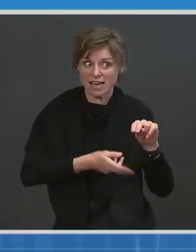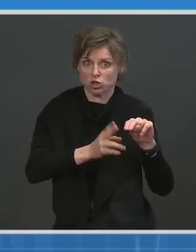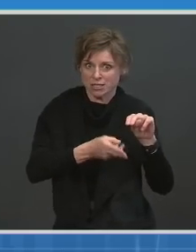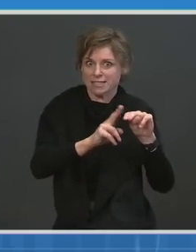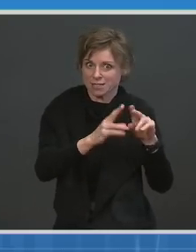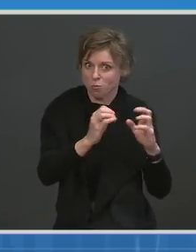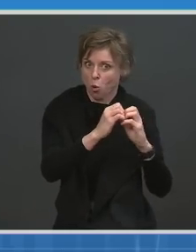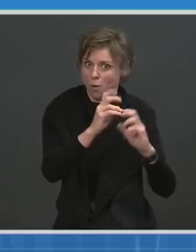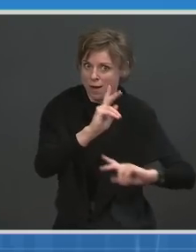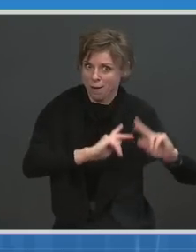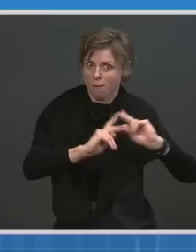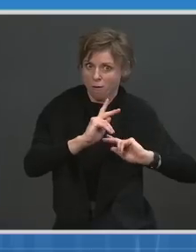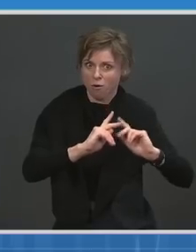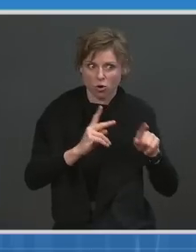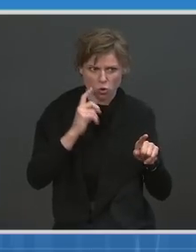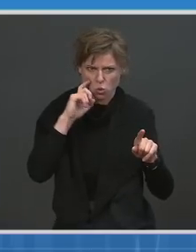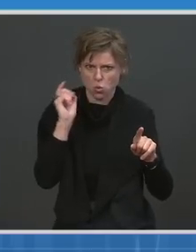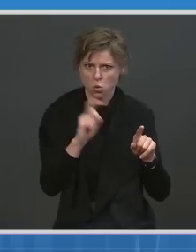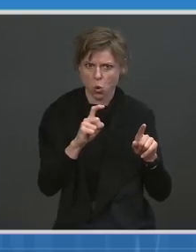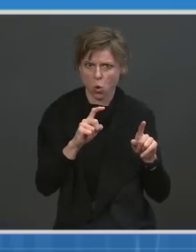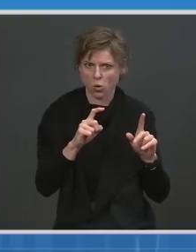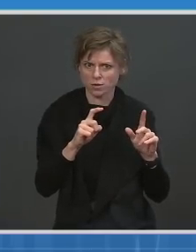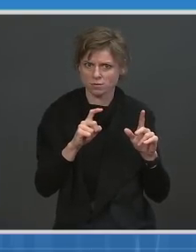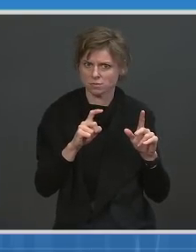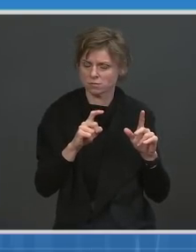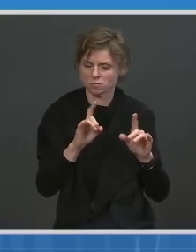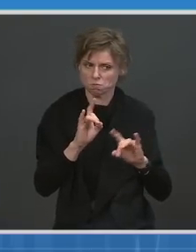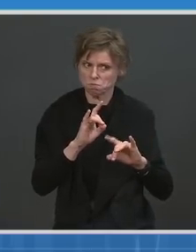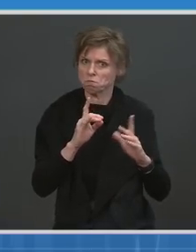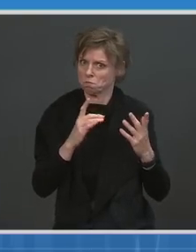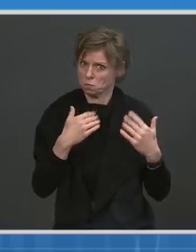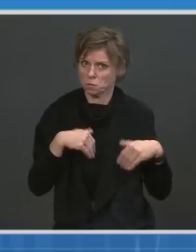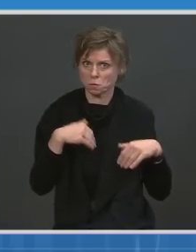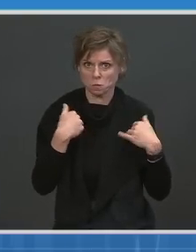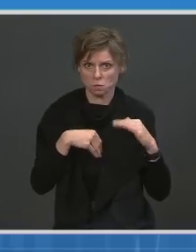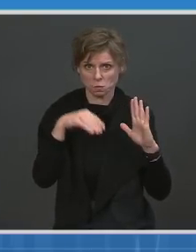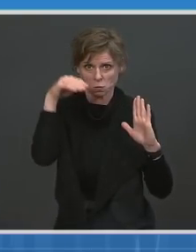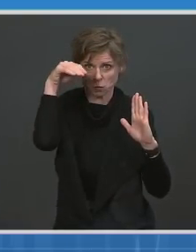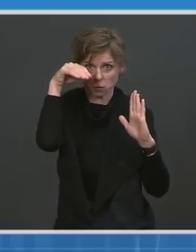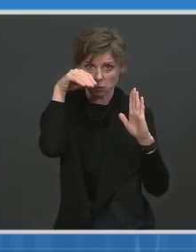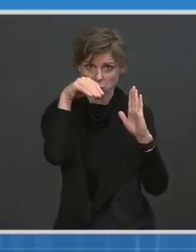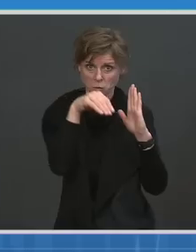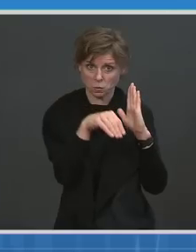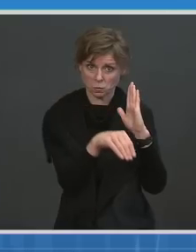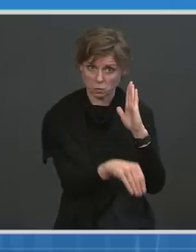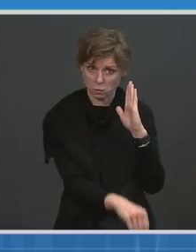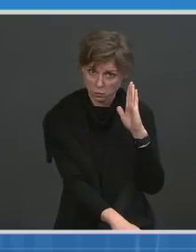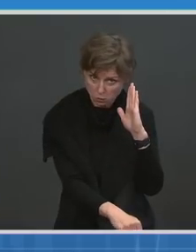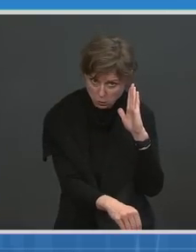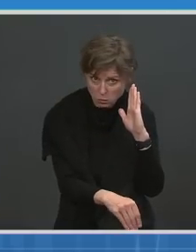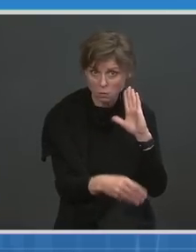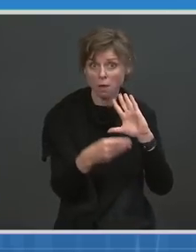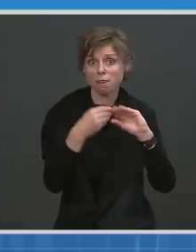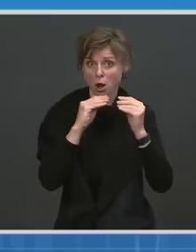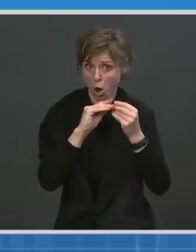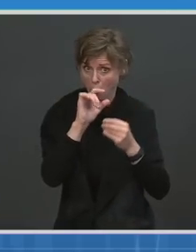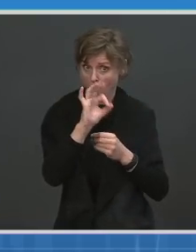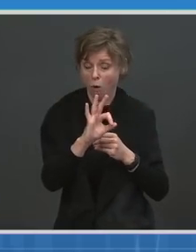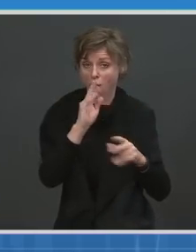you're seeing a very dramatic and steady diminution of cases, which is underscoring the effect and the capability